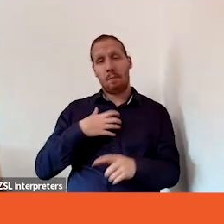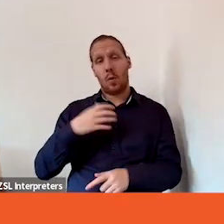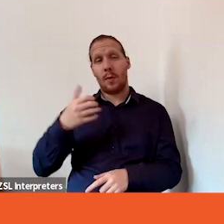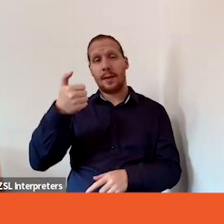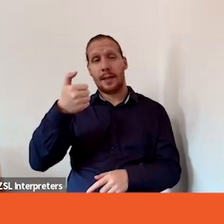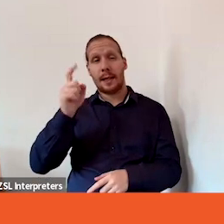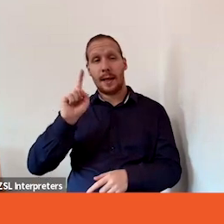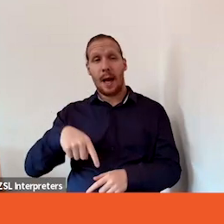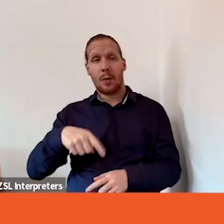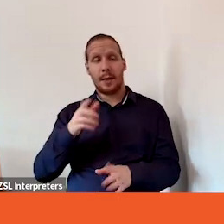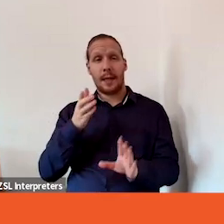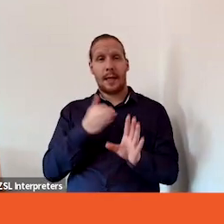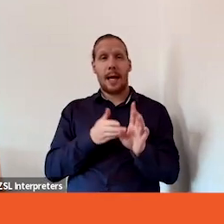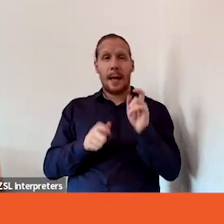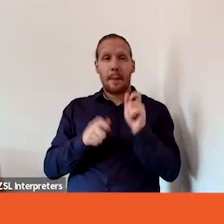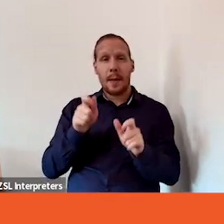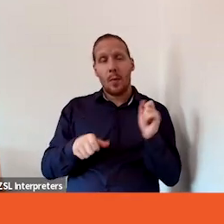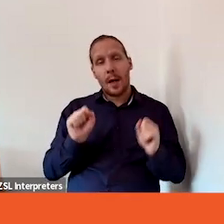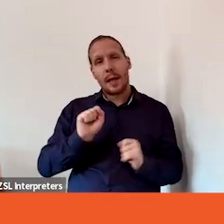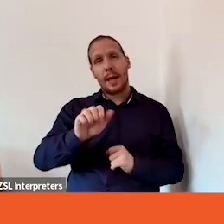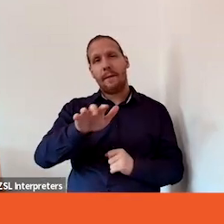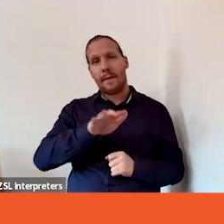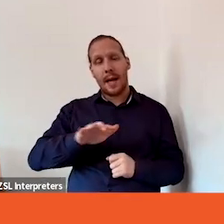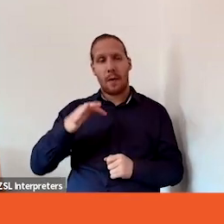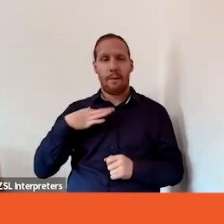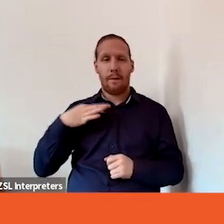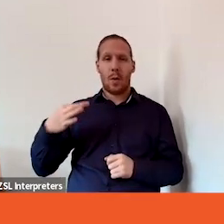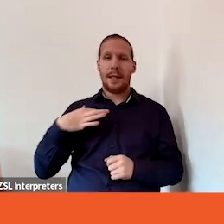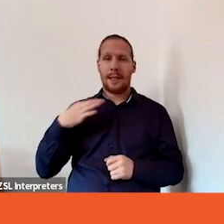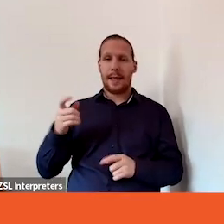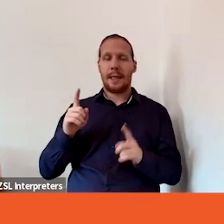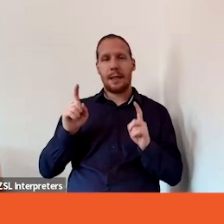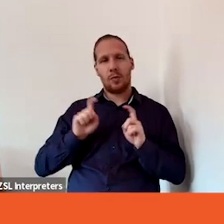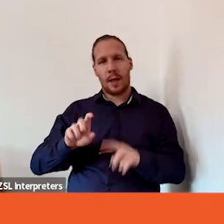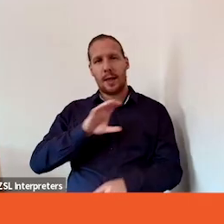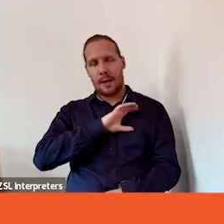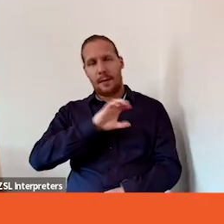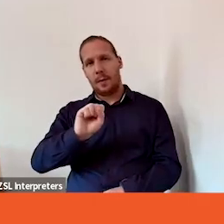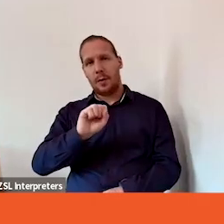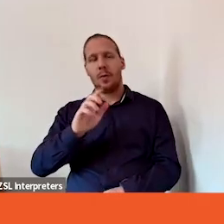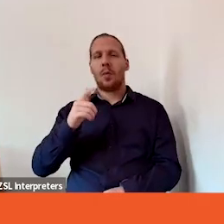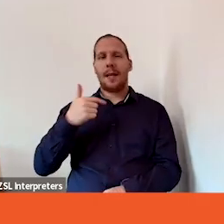young people and whanau who, have volunteered and stayed committed to the growing up in New Zealand study over time.